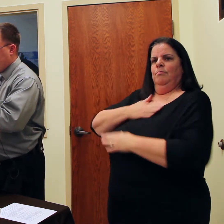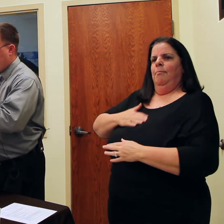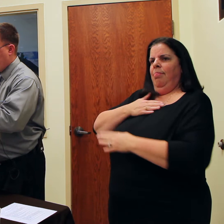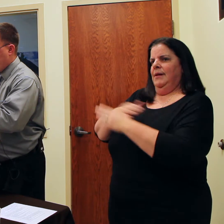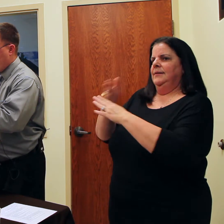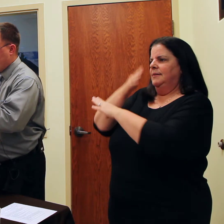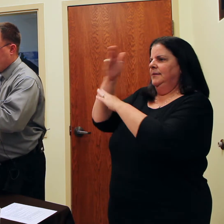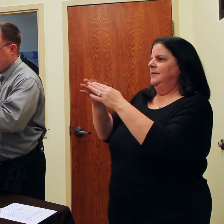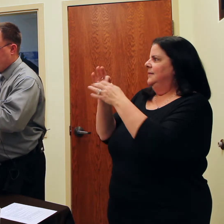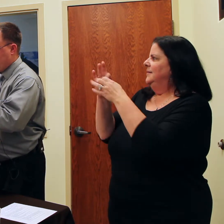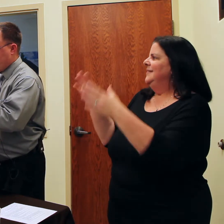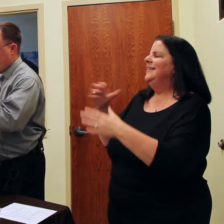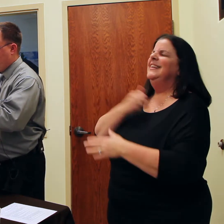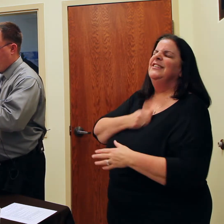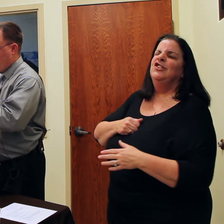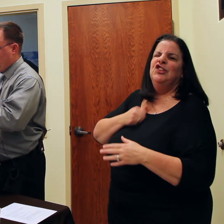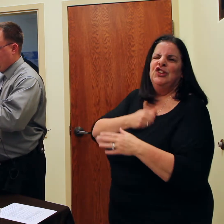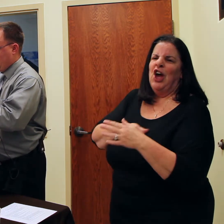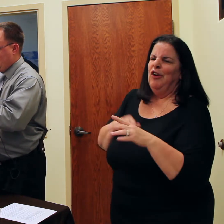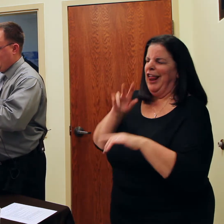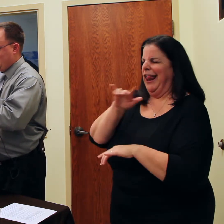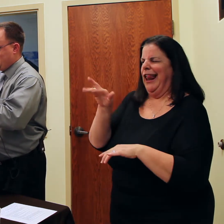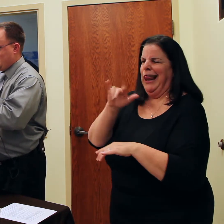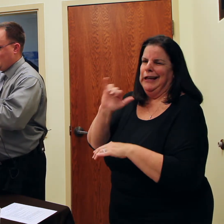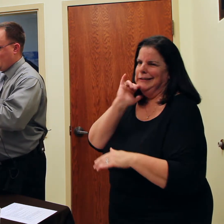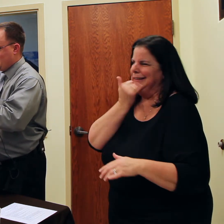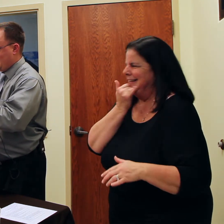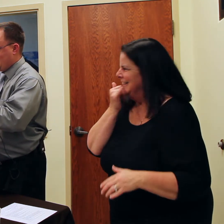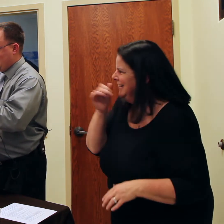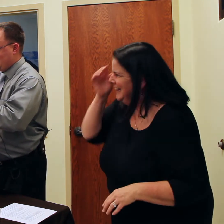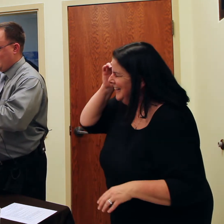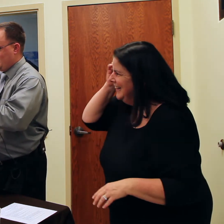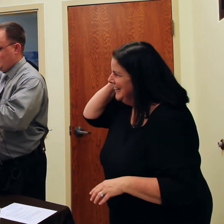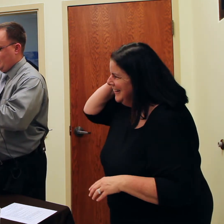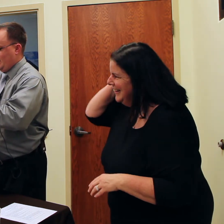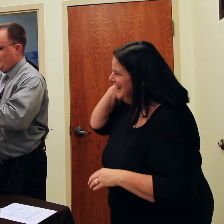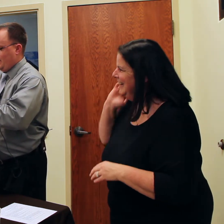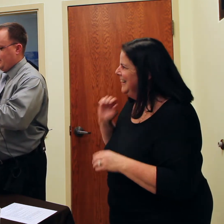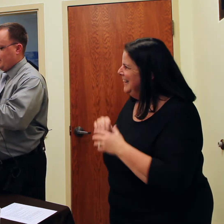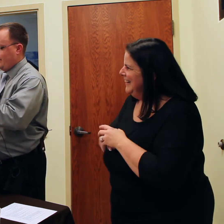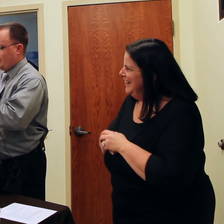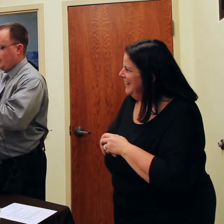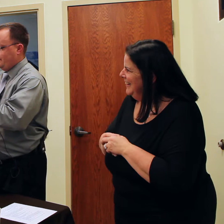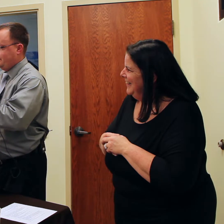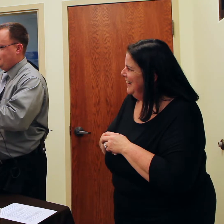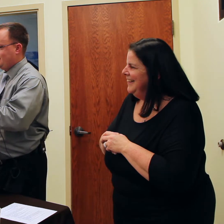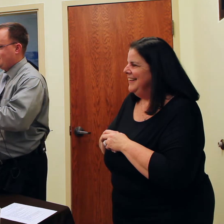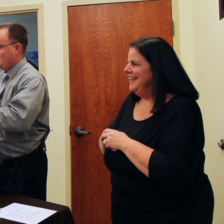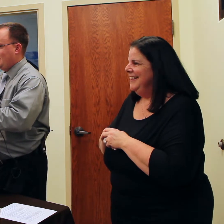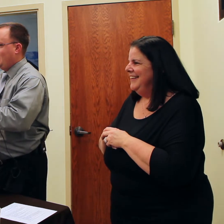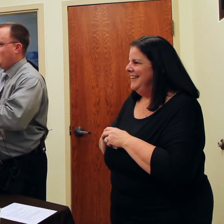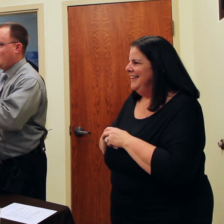Sorry, I'm the worst texter in the world. This sideways texting is not for me. [Voiceover] You're old (mumbling).